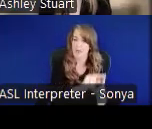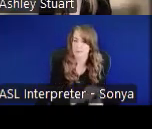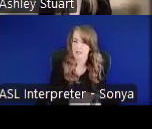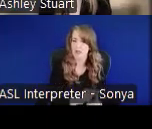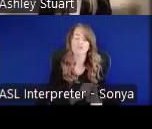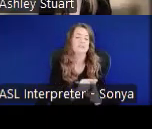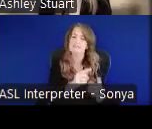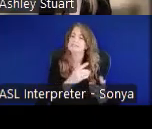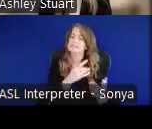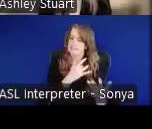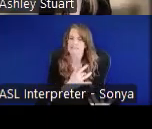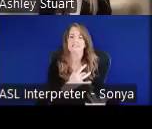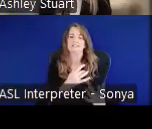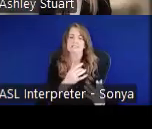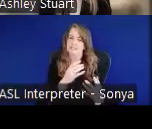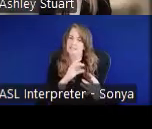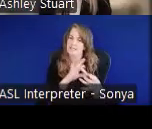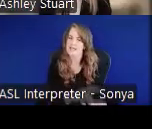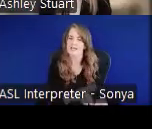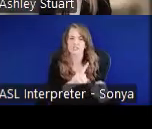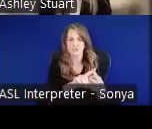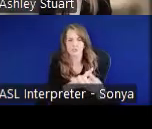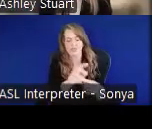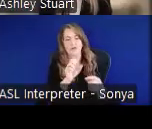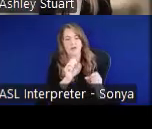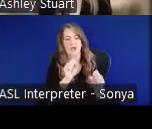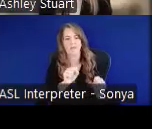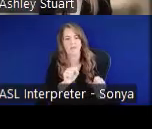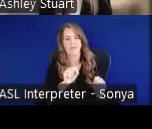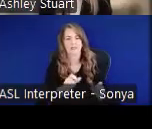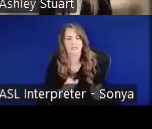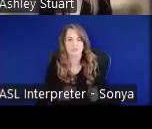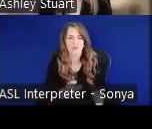control and cognitive flexibility, suggesting, again,